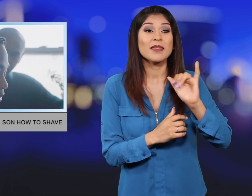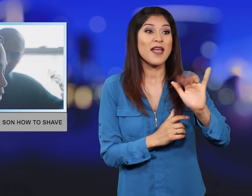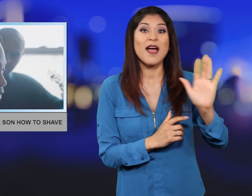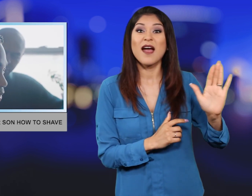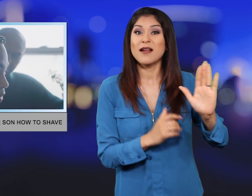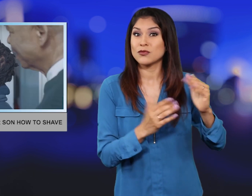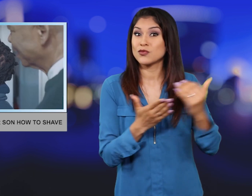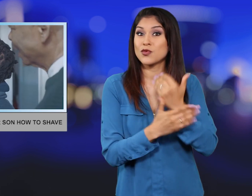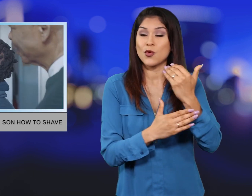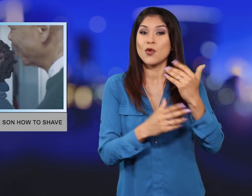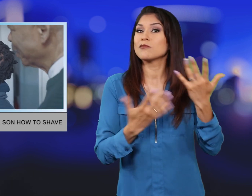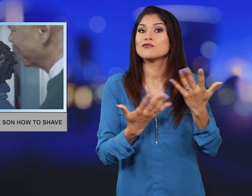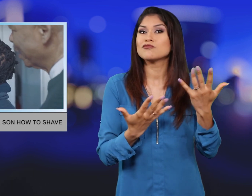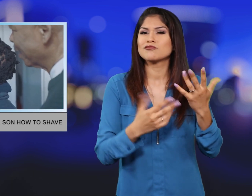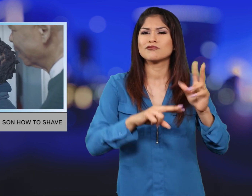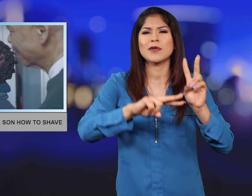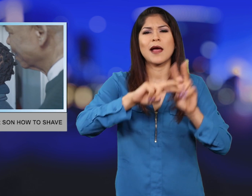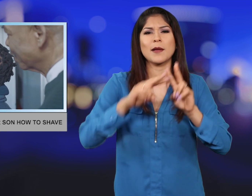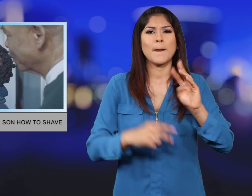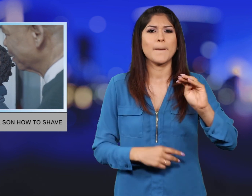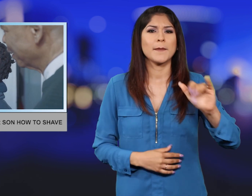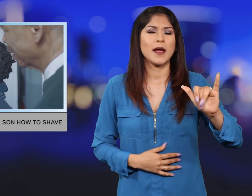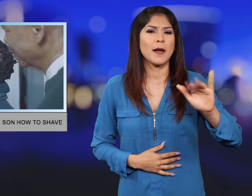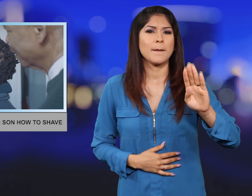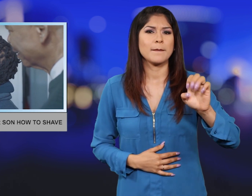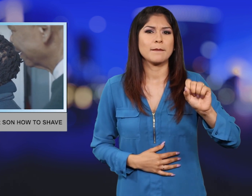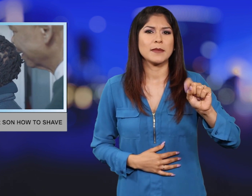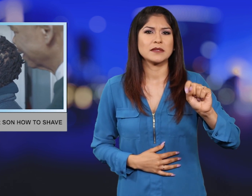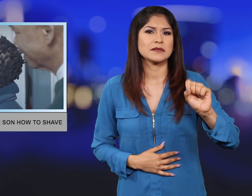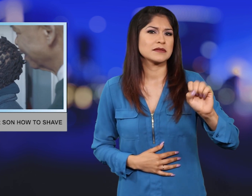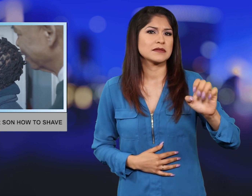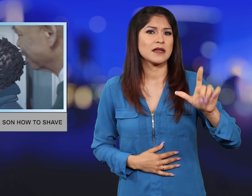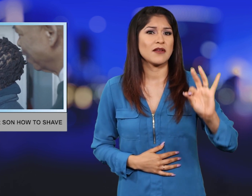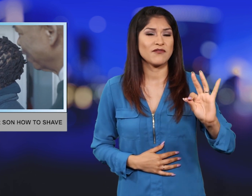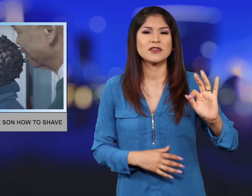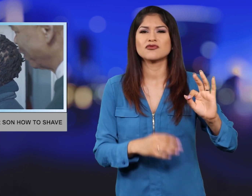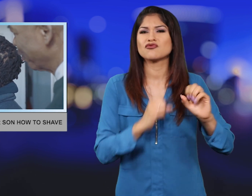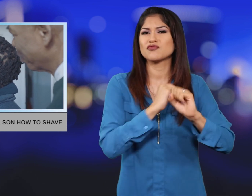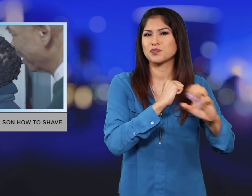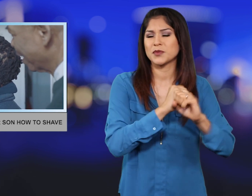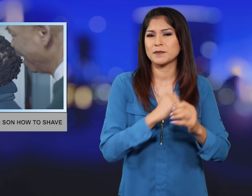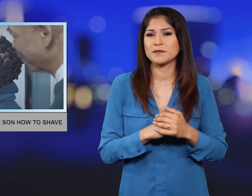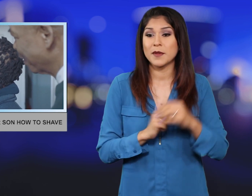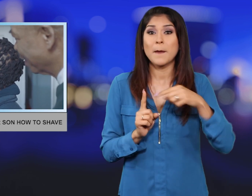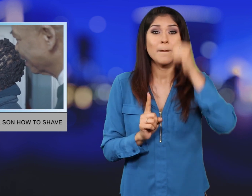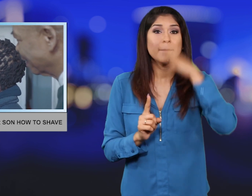It's part of Gillette's new #mybestself campaign.